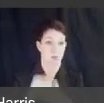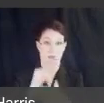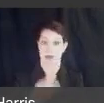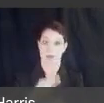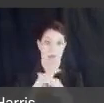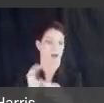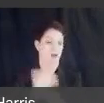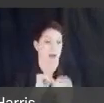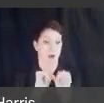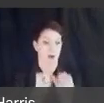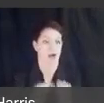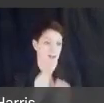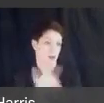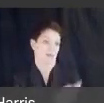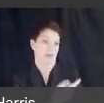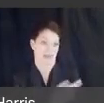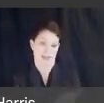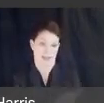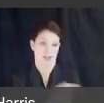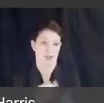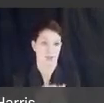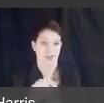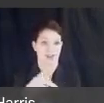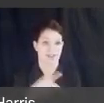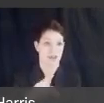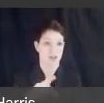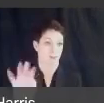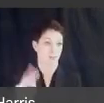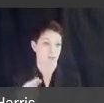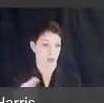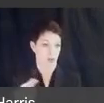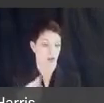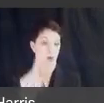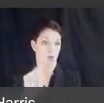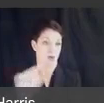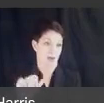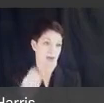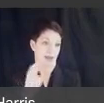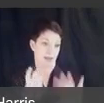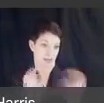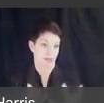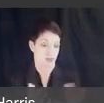vaccination with Pfizer and Moderna of 1A individuals. So we just conveyed all that to